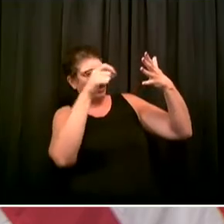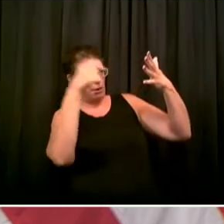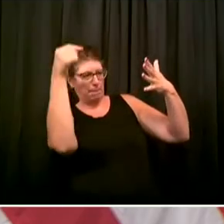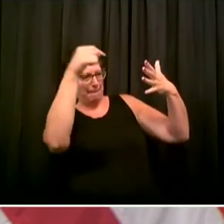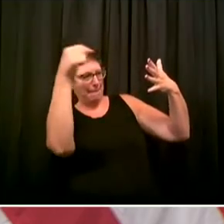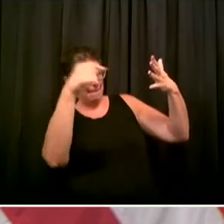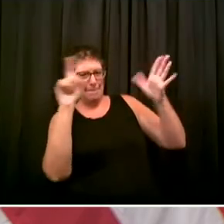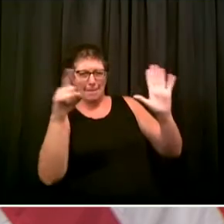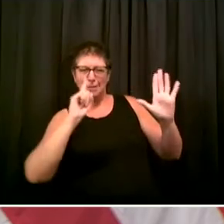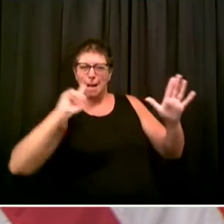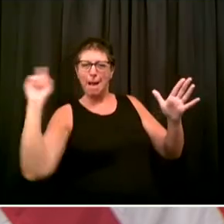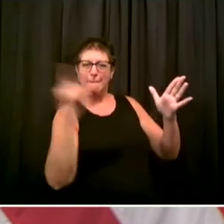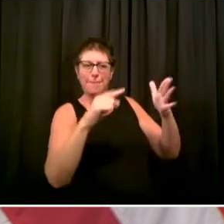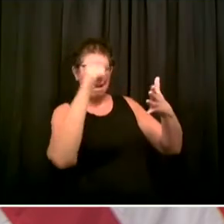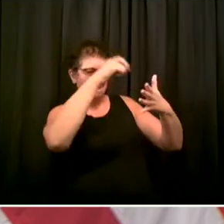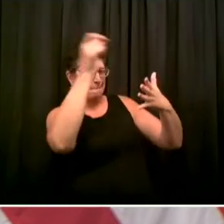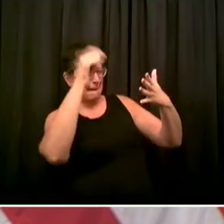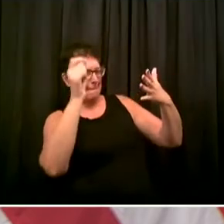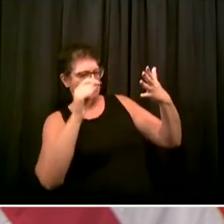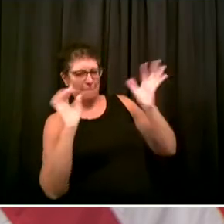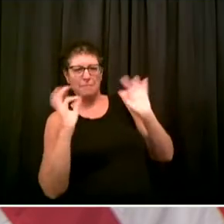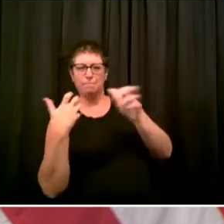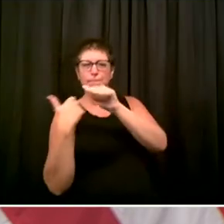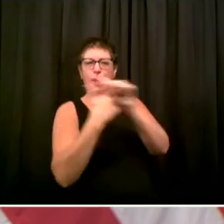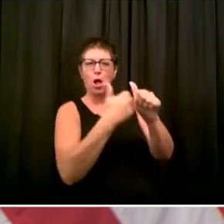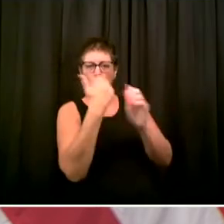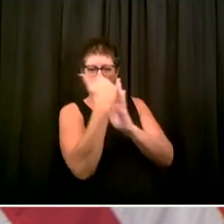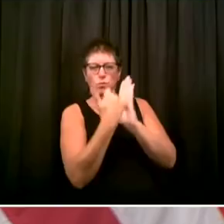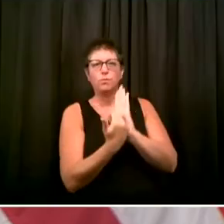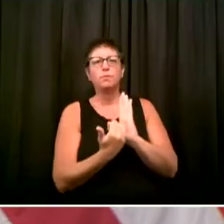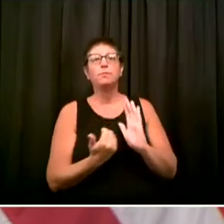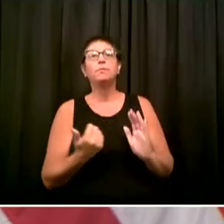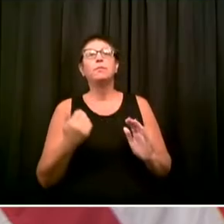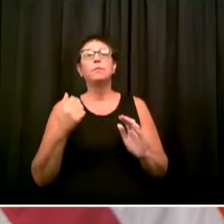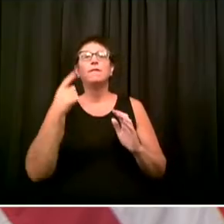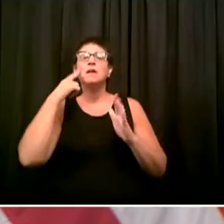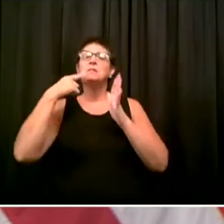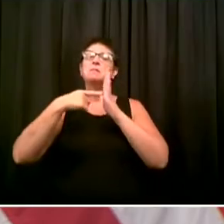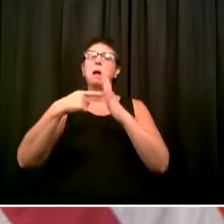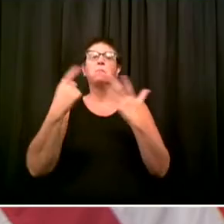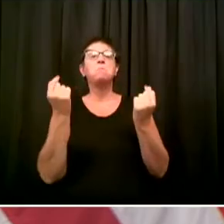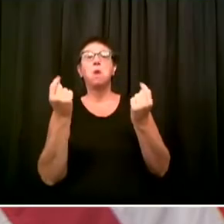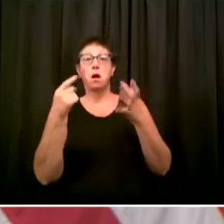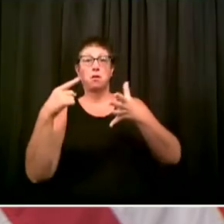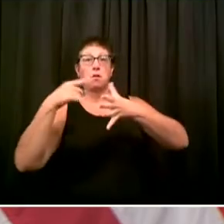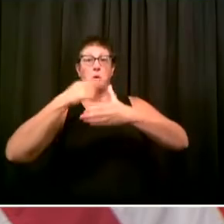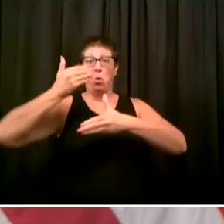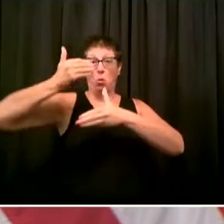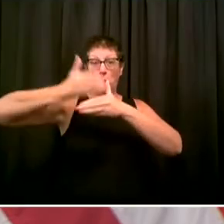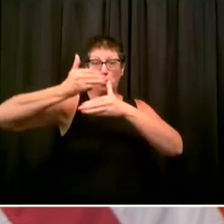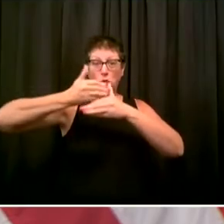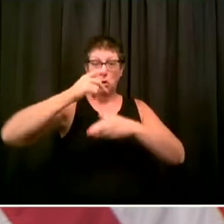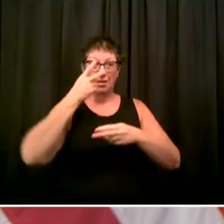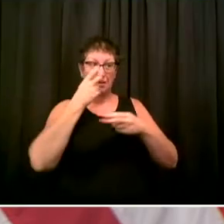SCHOOLS MUST PASS A CHECKLIST WITH IMPORTANT DETAILS LIKE, OROM SIZE AND OCCUPANCY